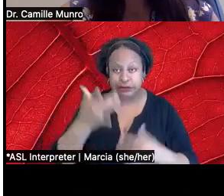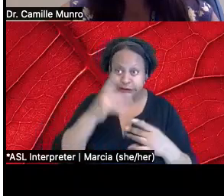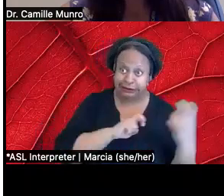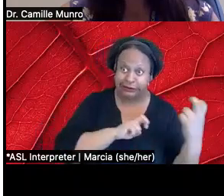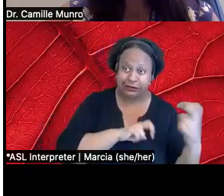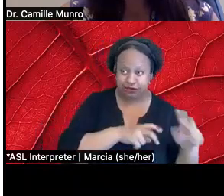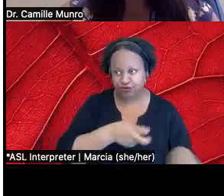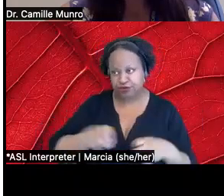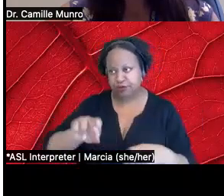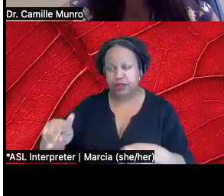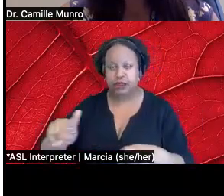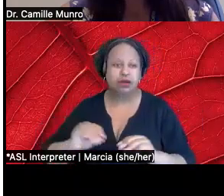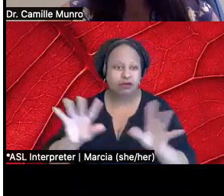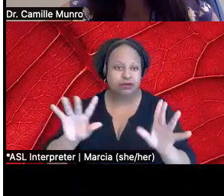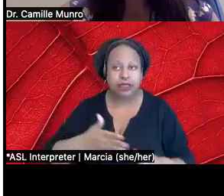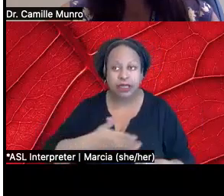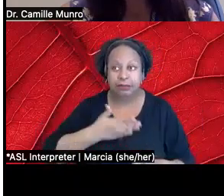But it was daunting at the same time.